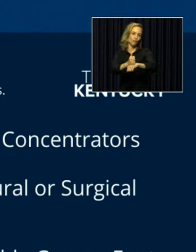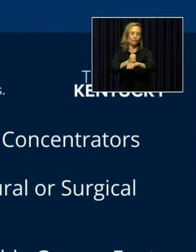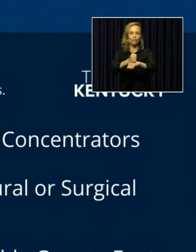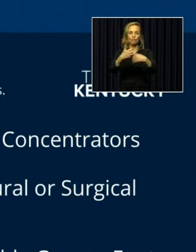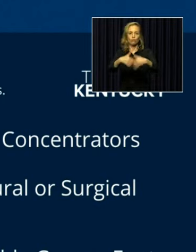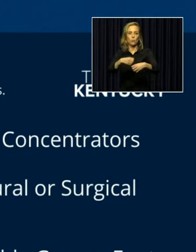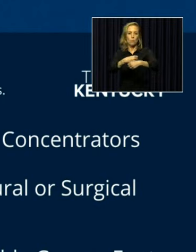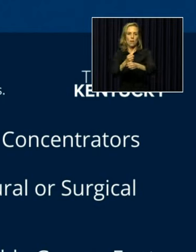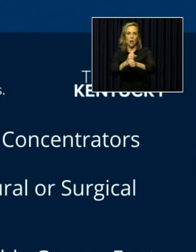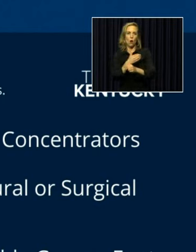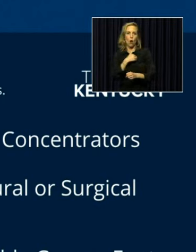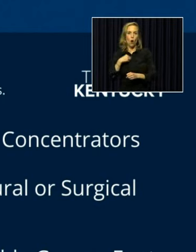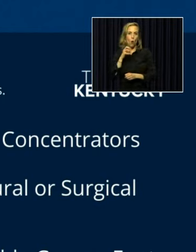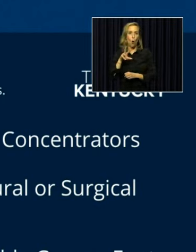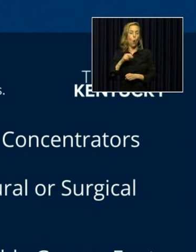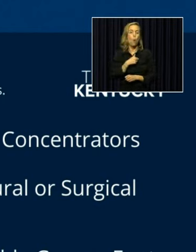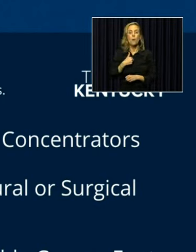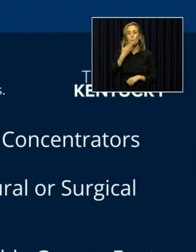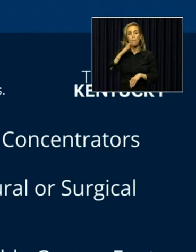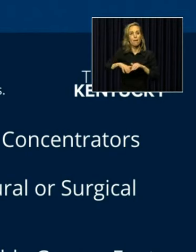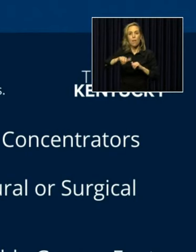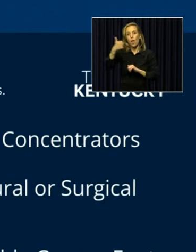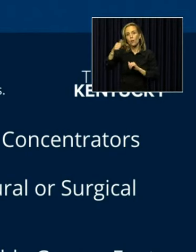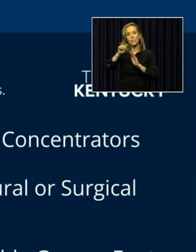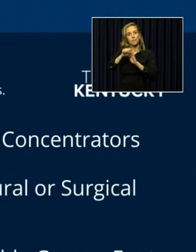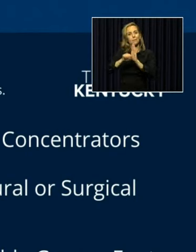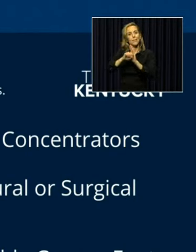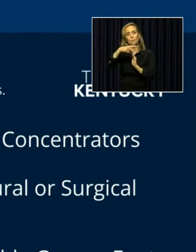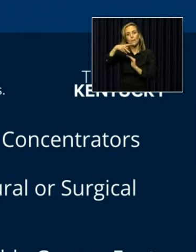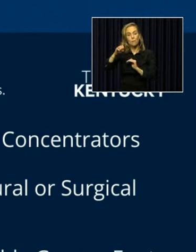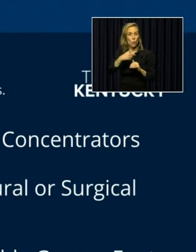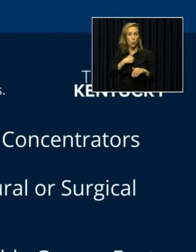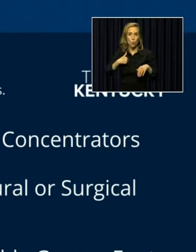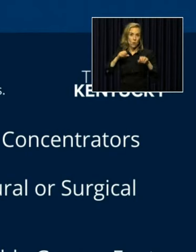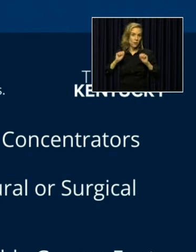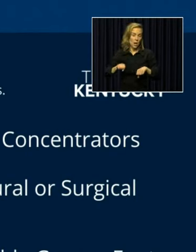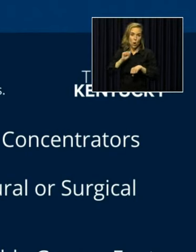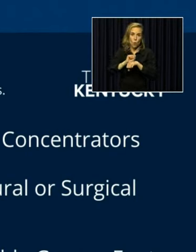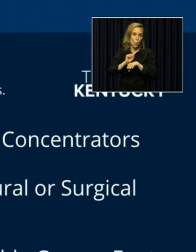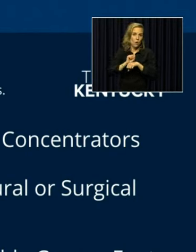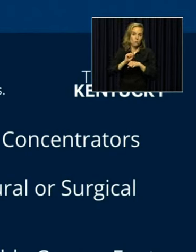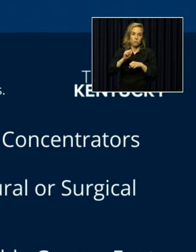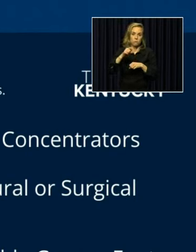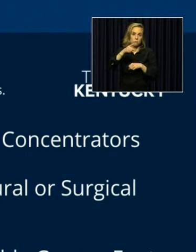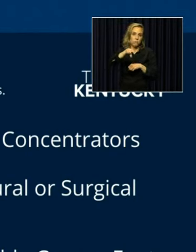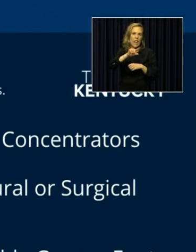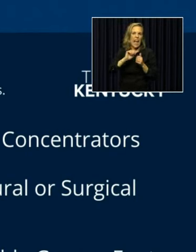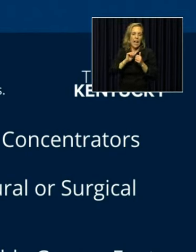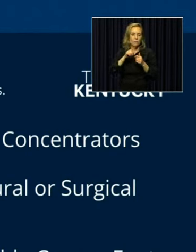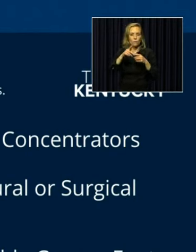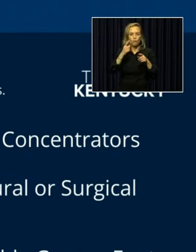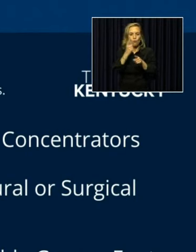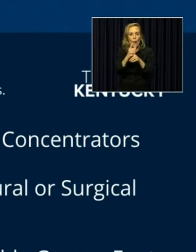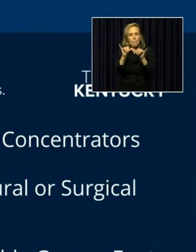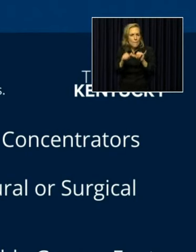TO GO TO A GOOD USE. AND LET ME TELL YOU, WE HAVE HAD